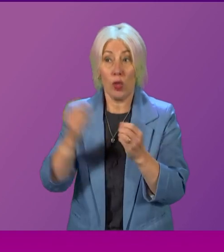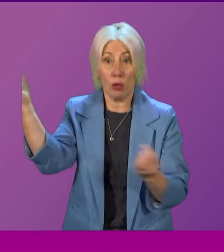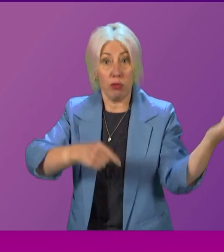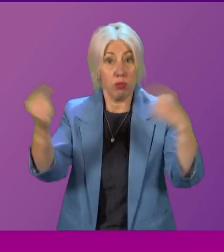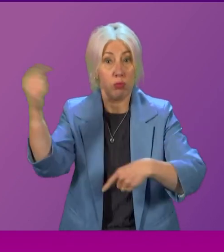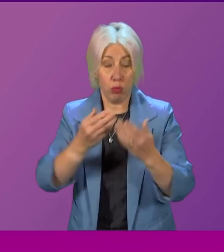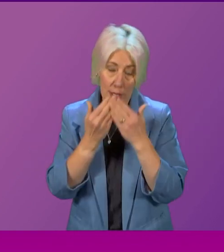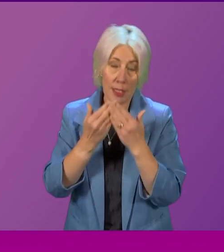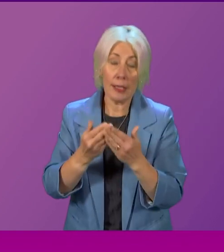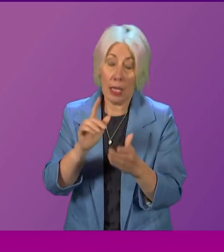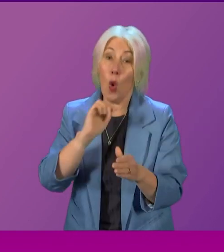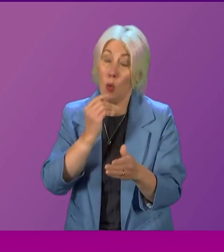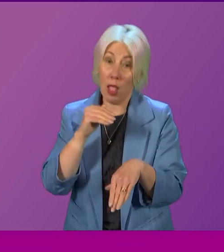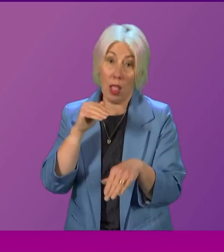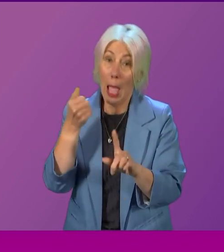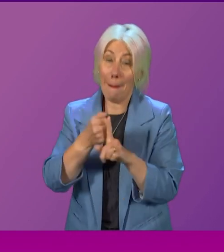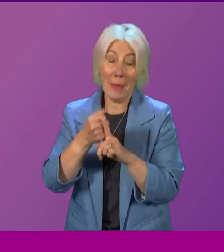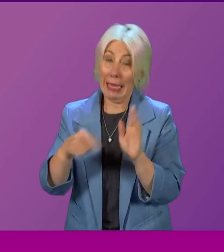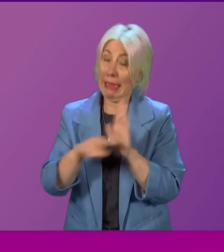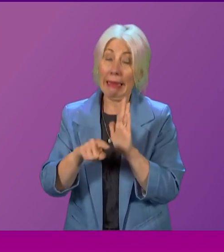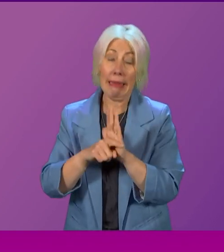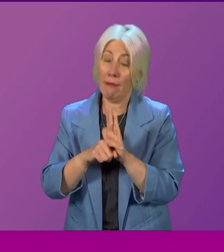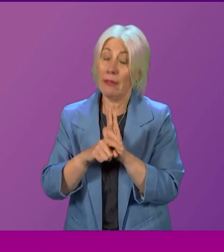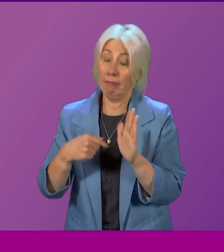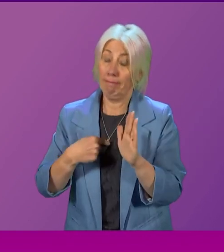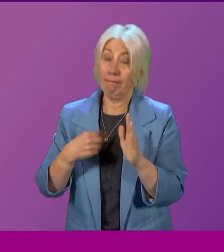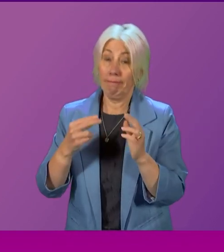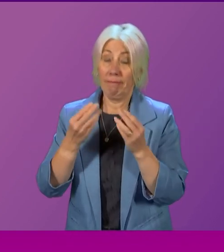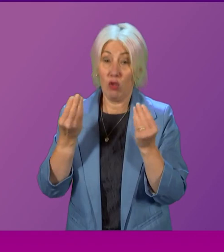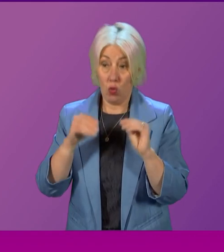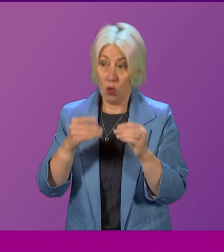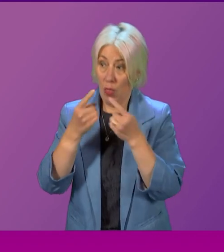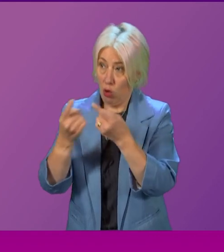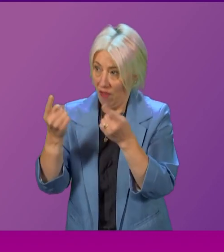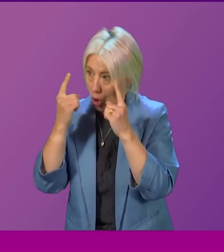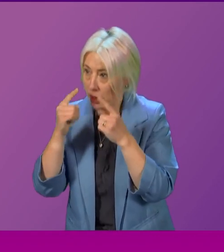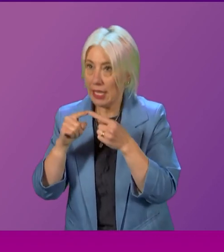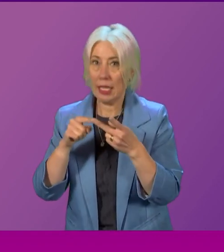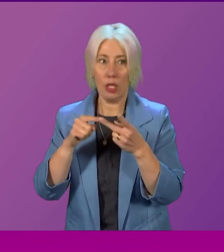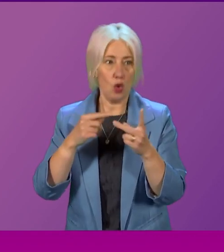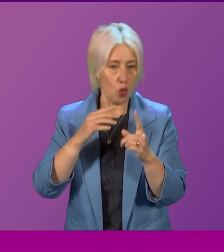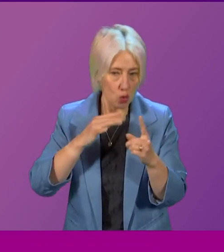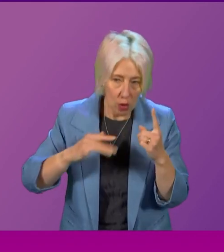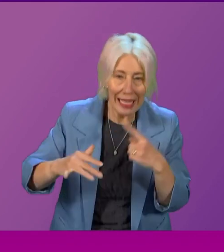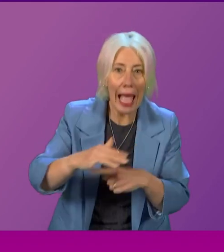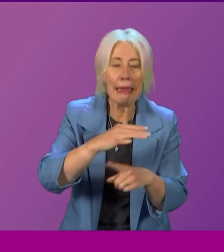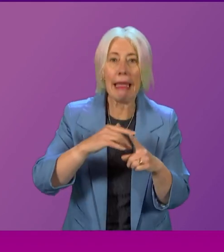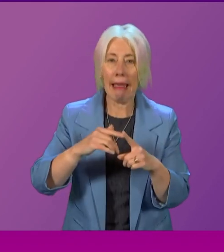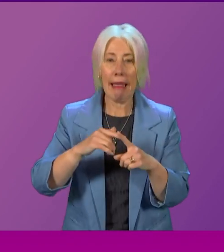have an adverse impact on our education institutions and on our society, which is more diverse